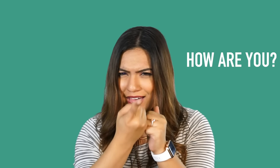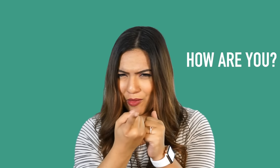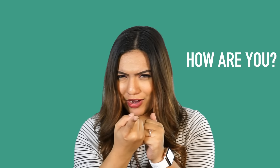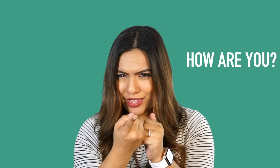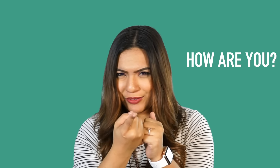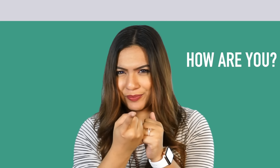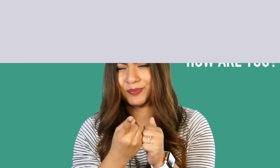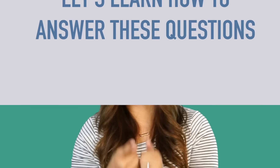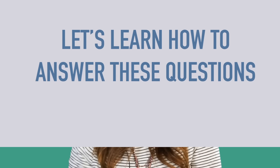"How are you?"